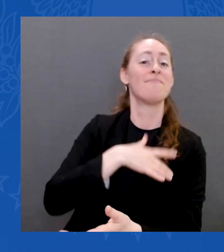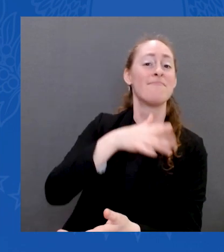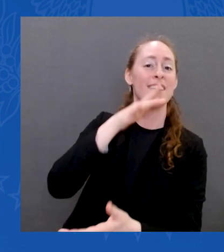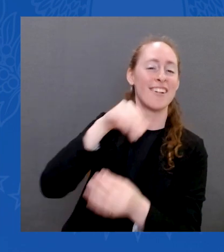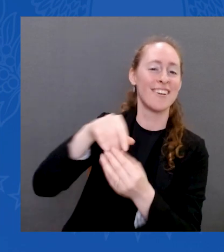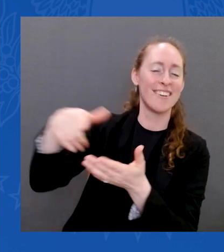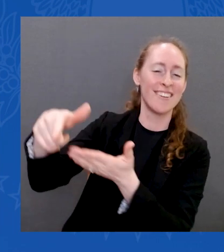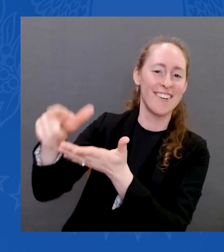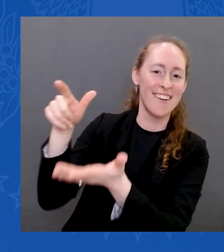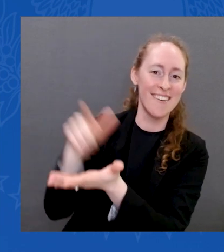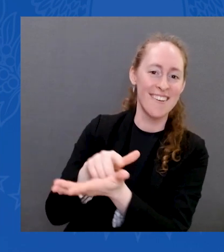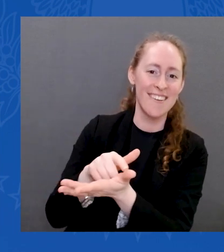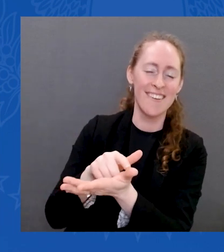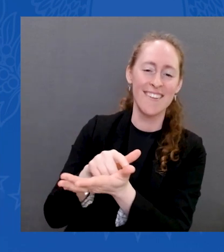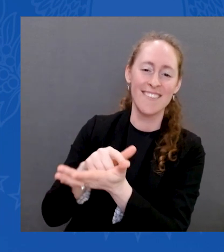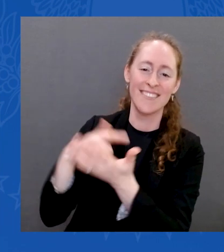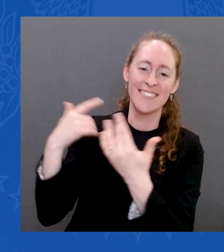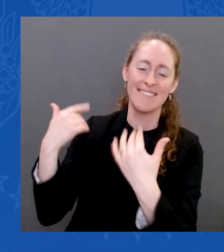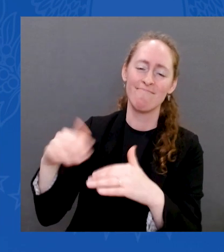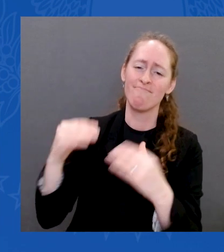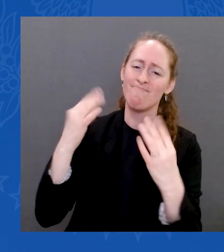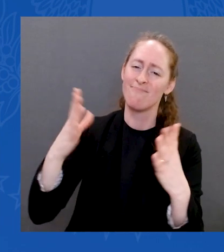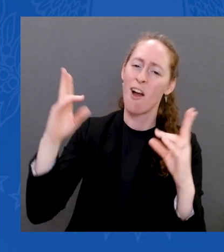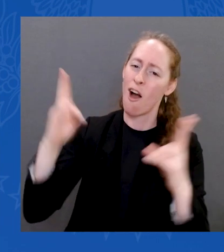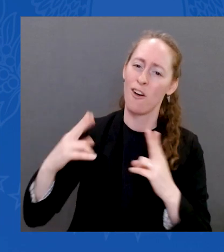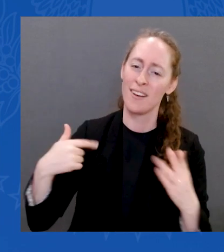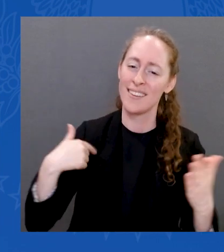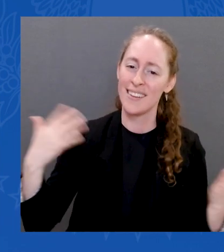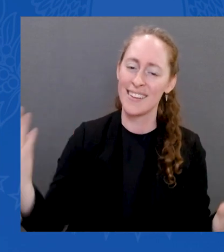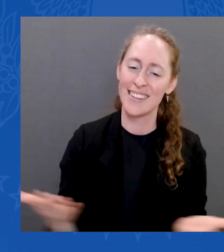A special thank you to the most distinguished,